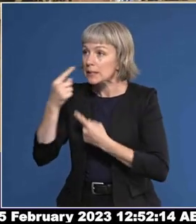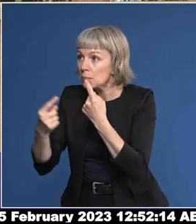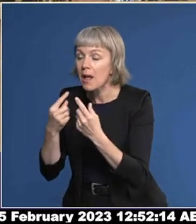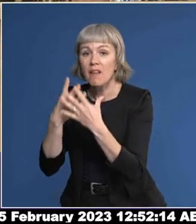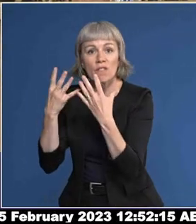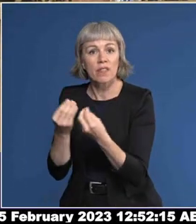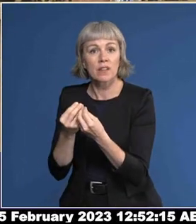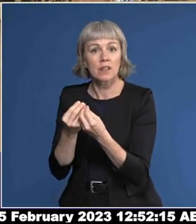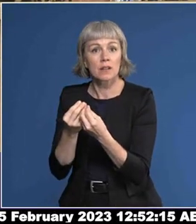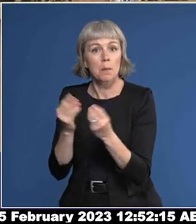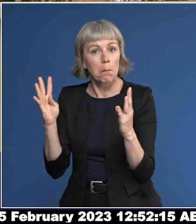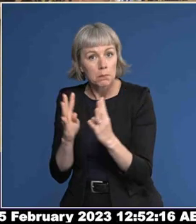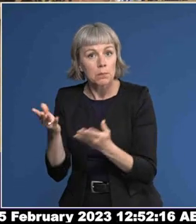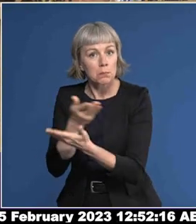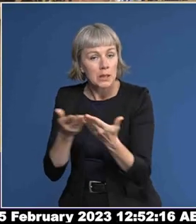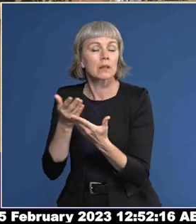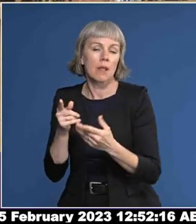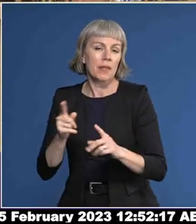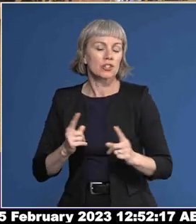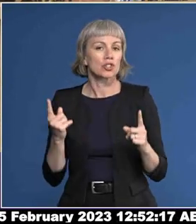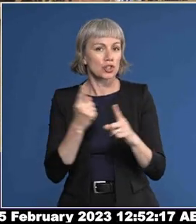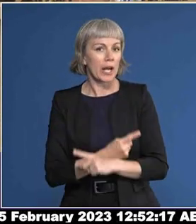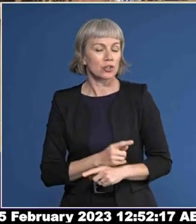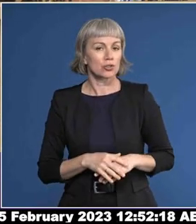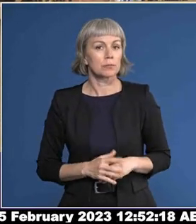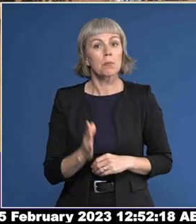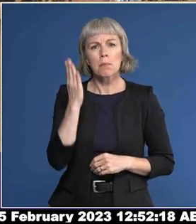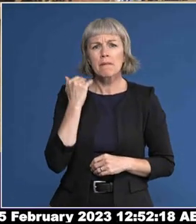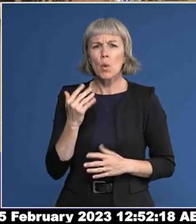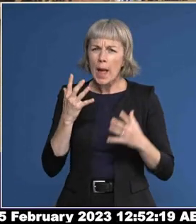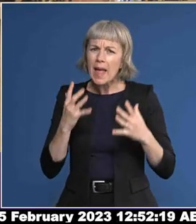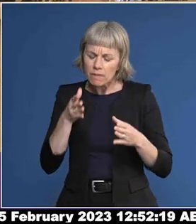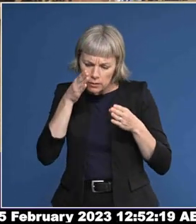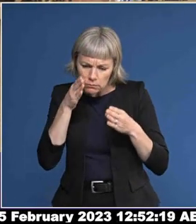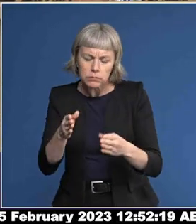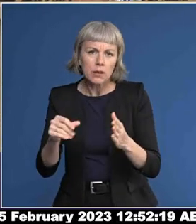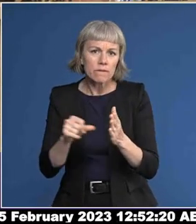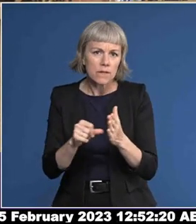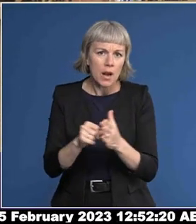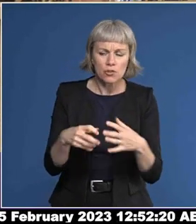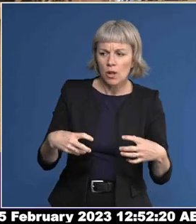solely focused primarily on financials. That probably takes 10 per cent of the time of the committee now.